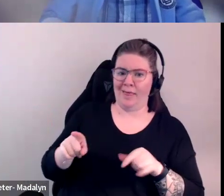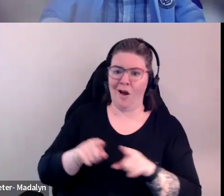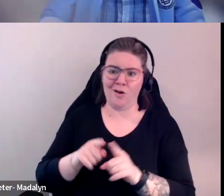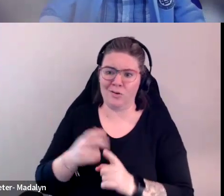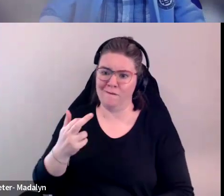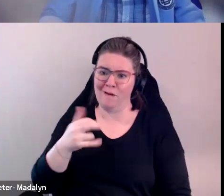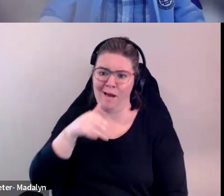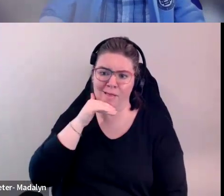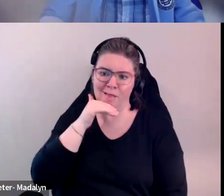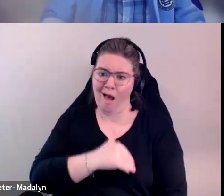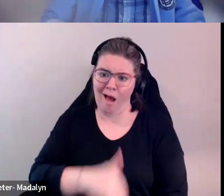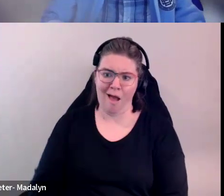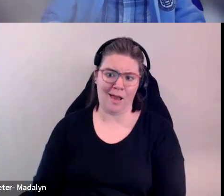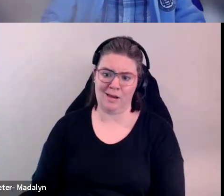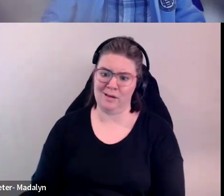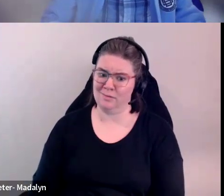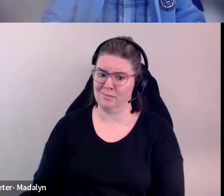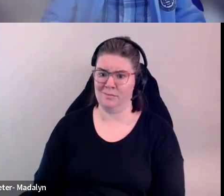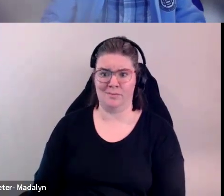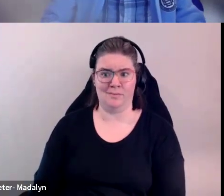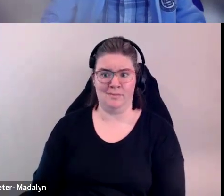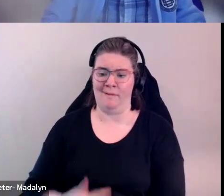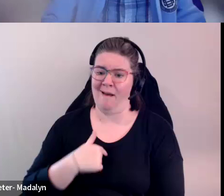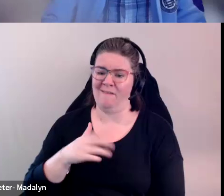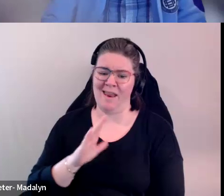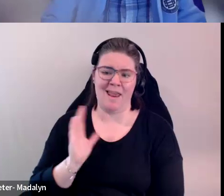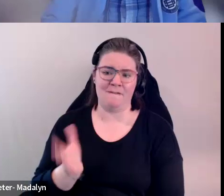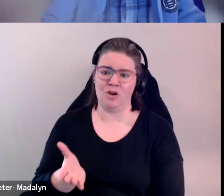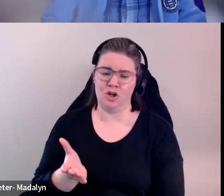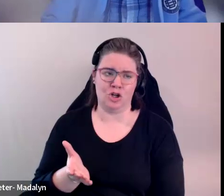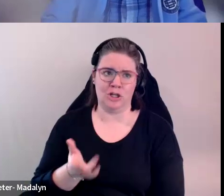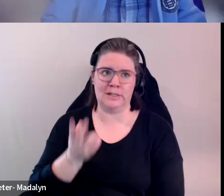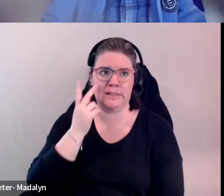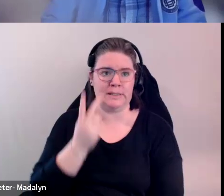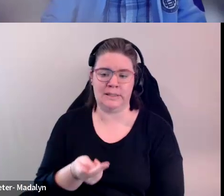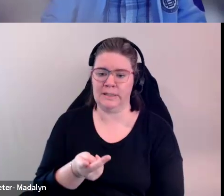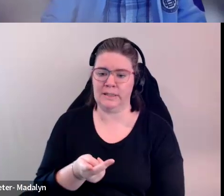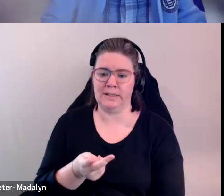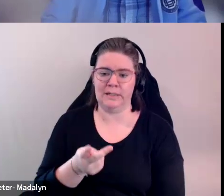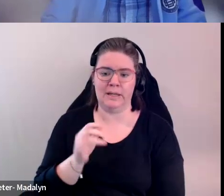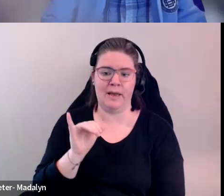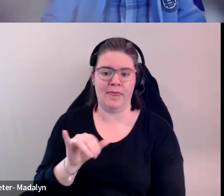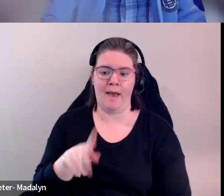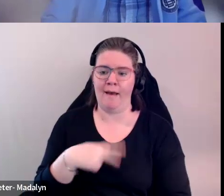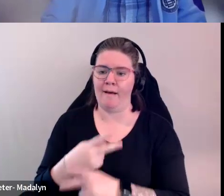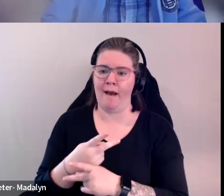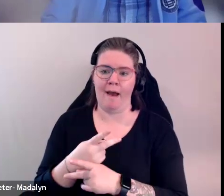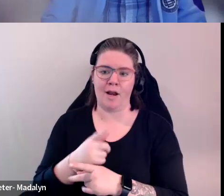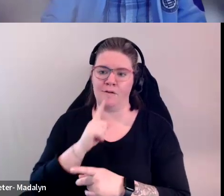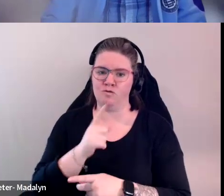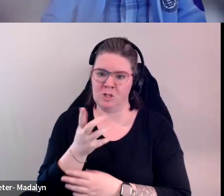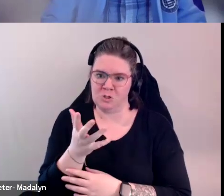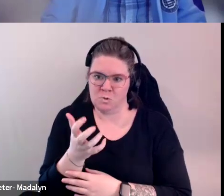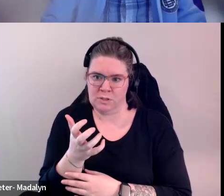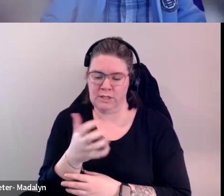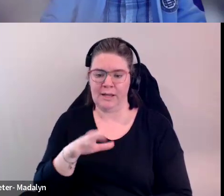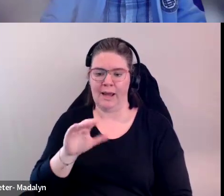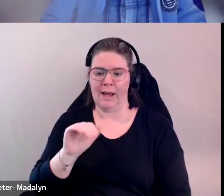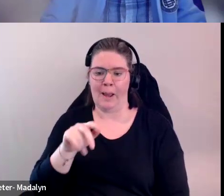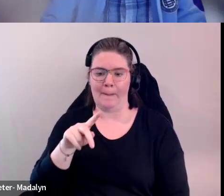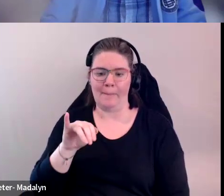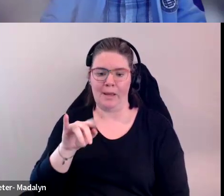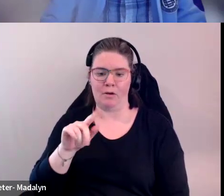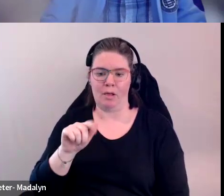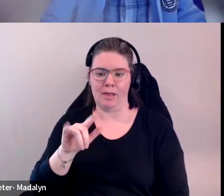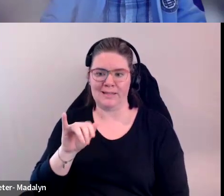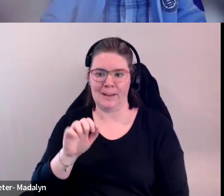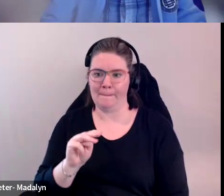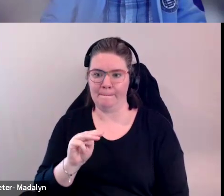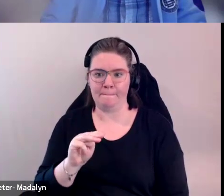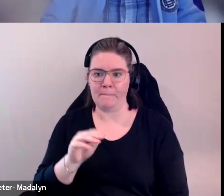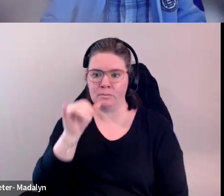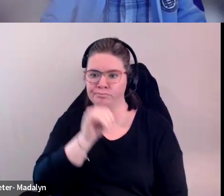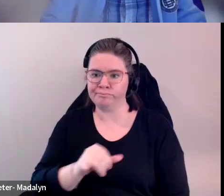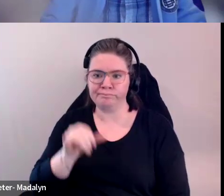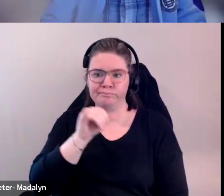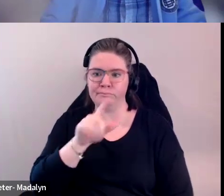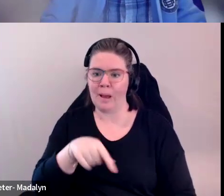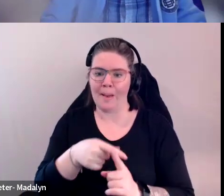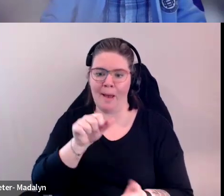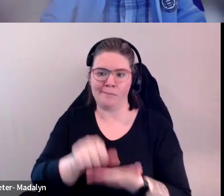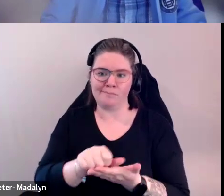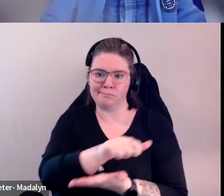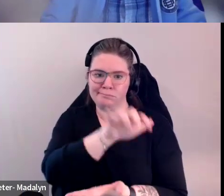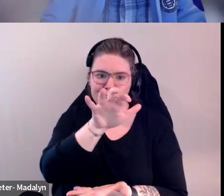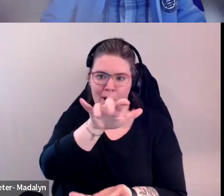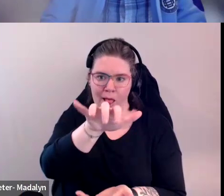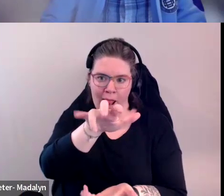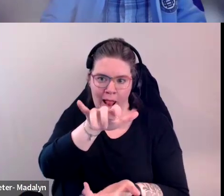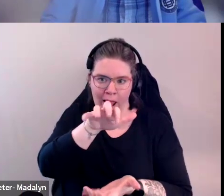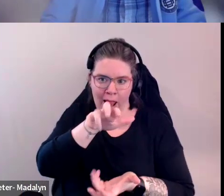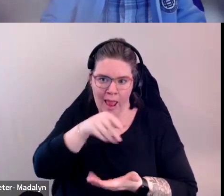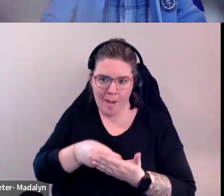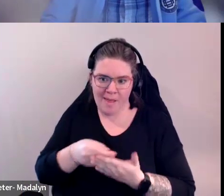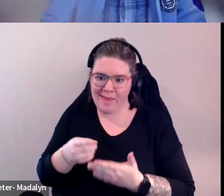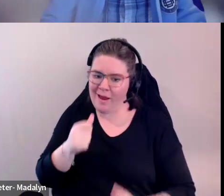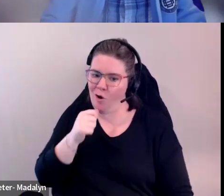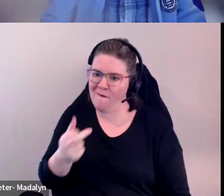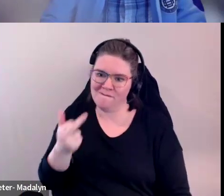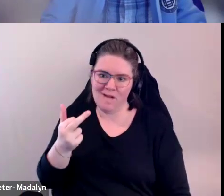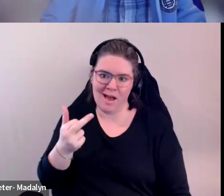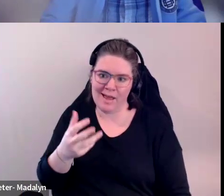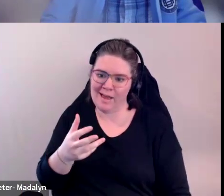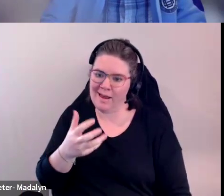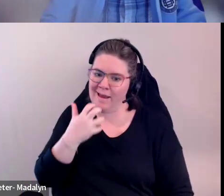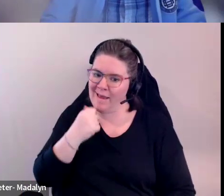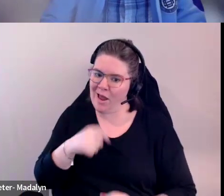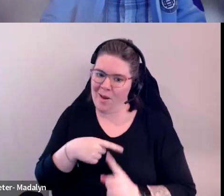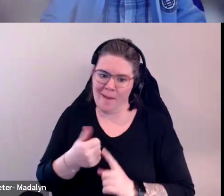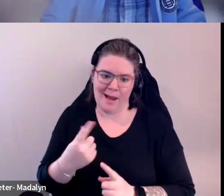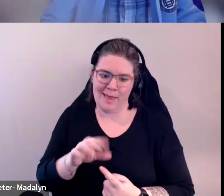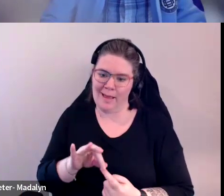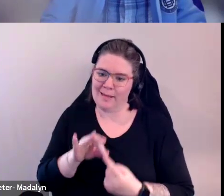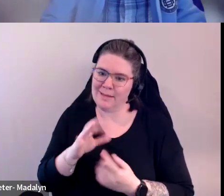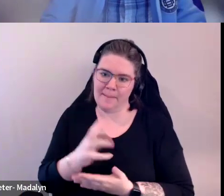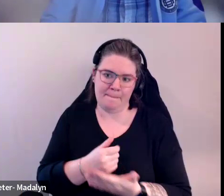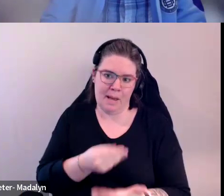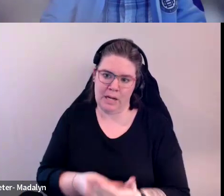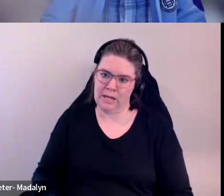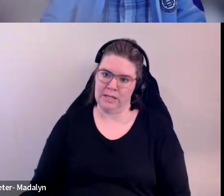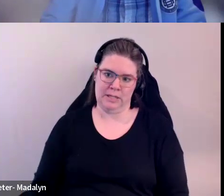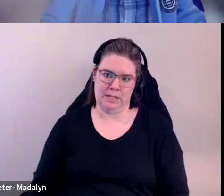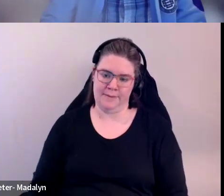Tom Olin: I've never. I've never been. I've never seen that kai that type of capitalism before, and it's it's it's a renegade part of capitalism. It's where, you know they don't fucking care about anything except to make money. And in our world.